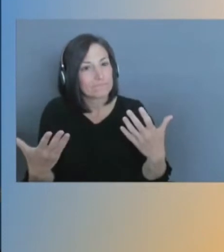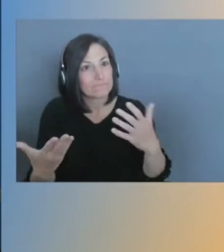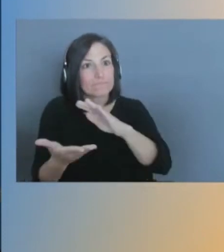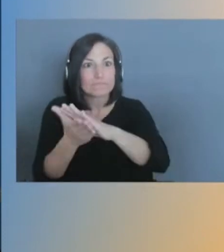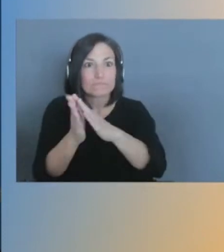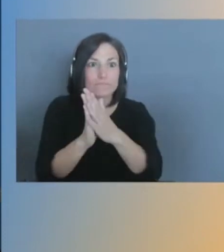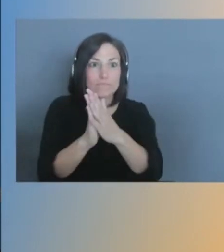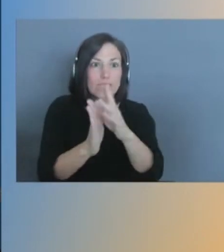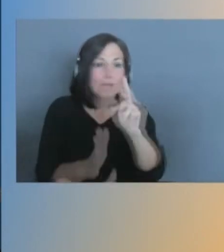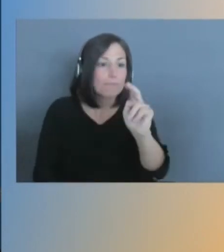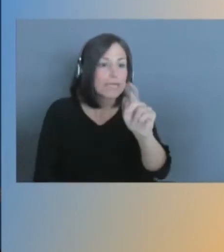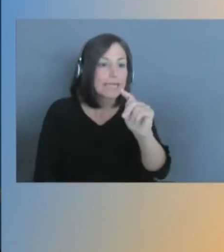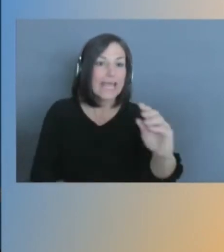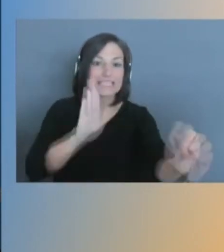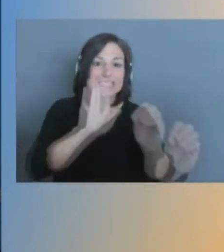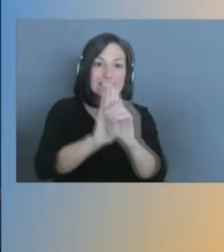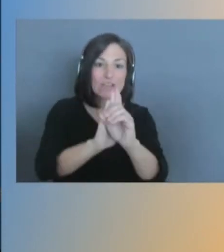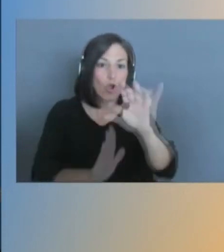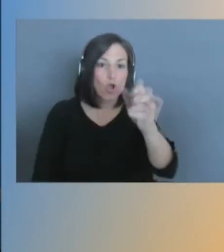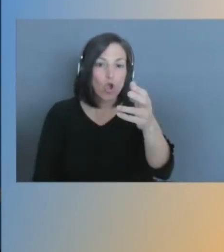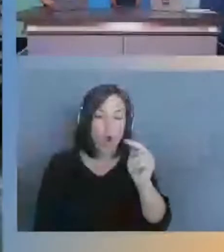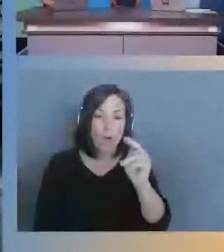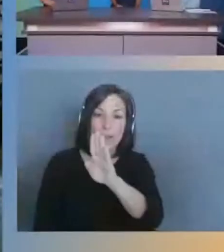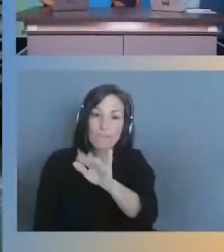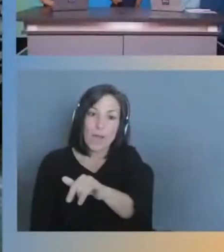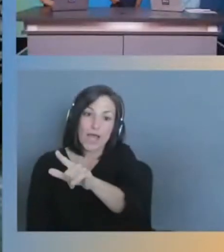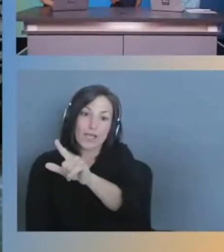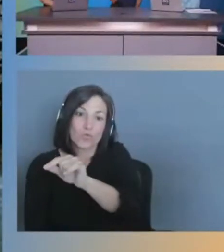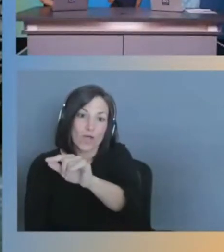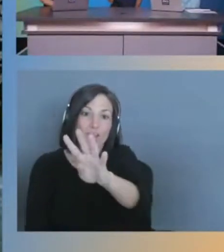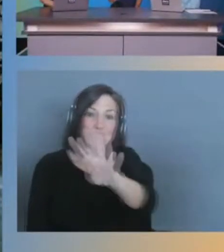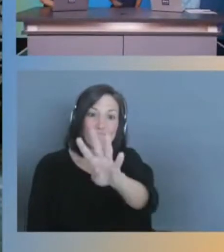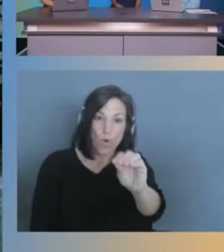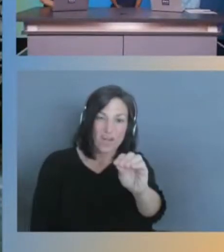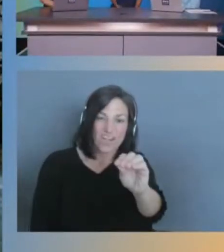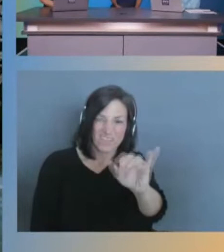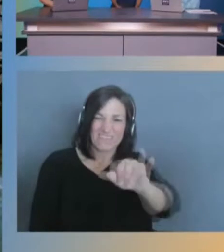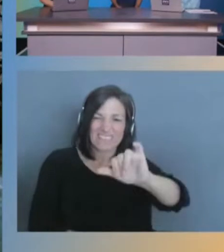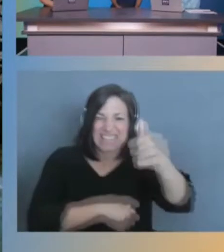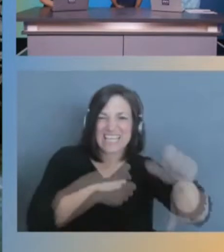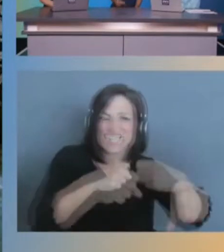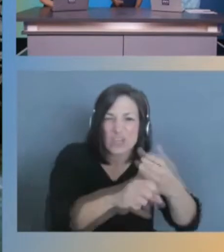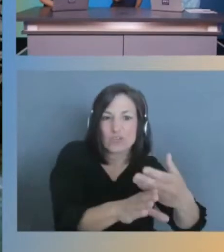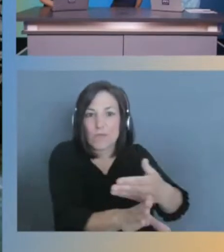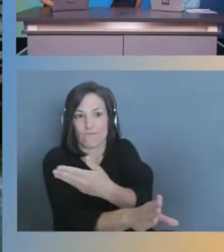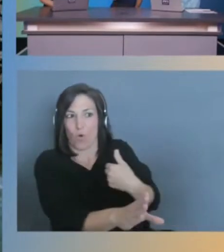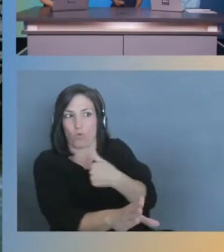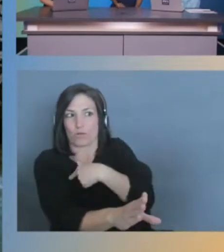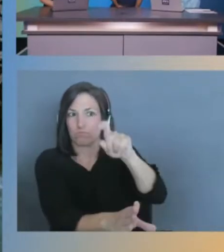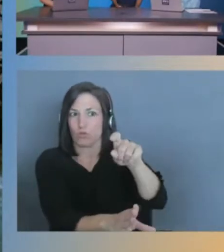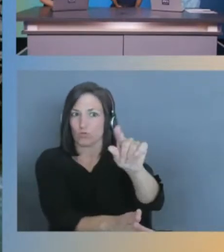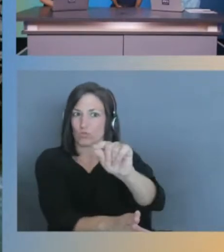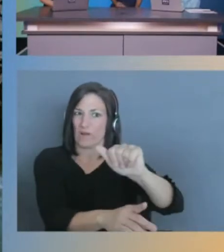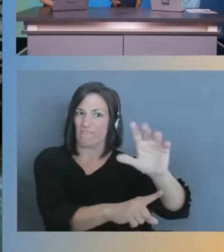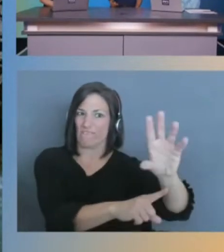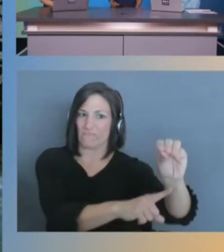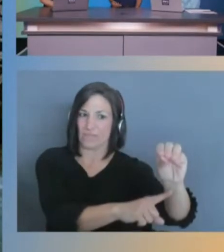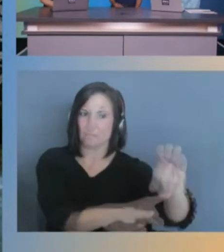which is 10 years ahead of the Paris Agreement and the second goal is we should get to 100% renewable energy by 2025.